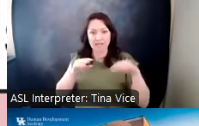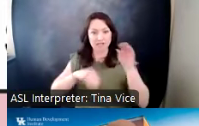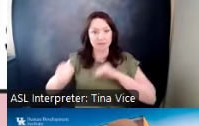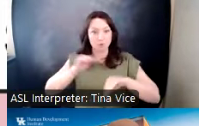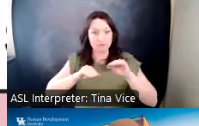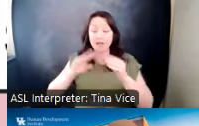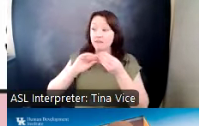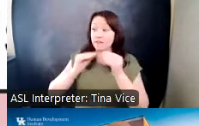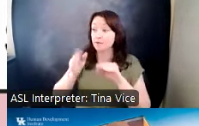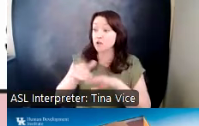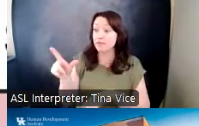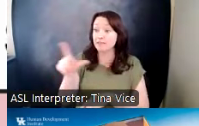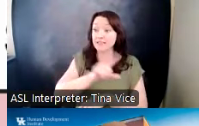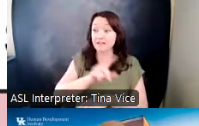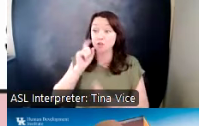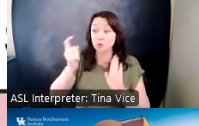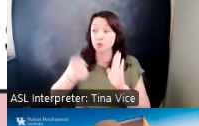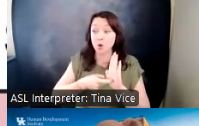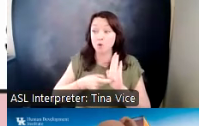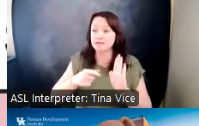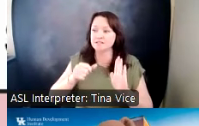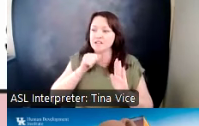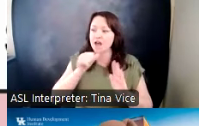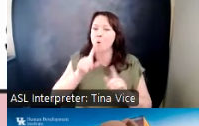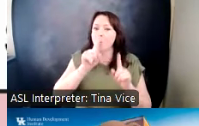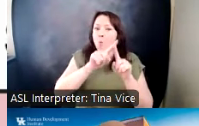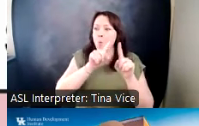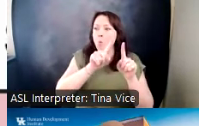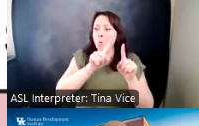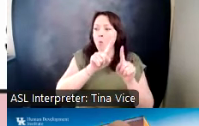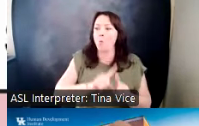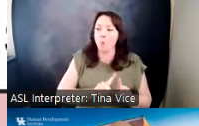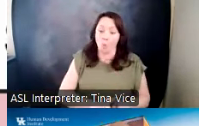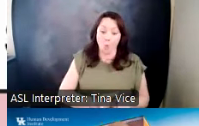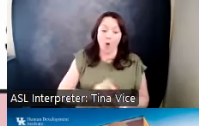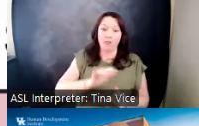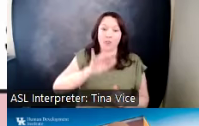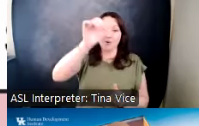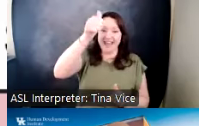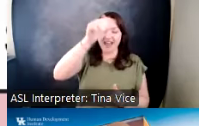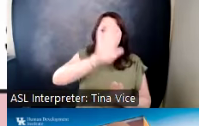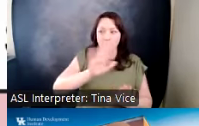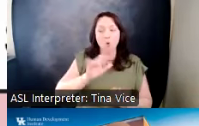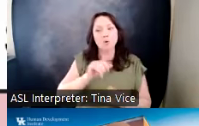hand side, you'll notice, don't go from a scale of 1 to 10. We've seen some versions of that, but what we like about this one is that those numbers follow a